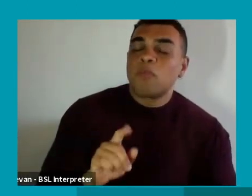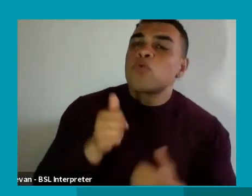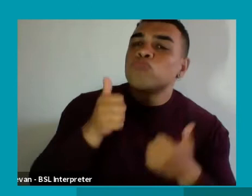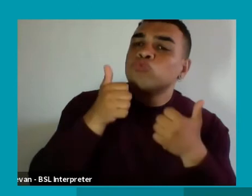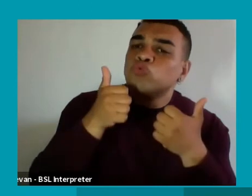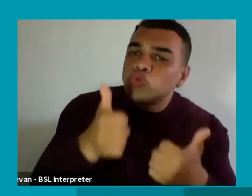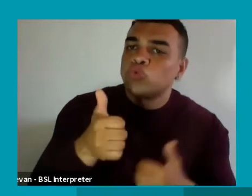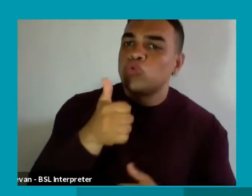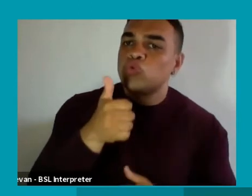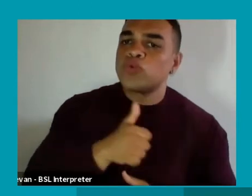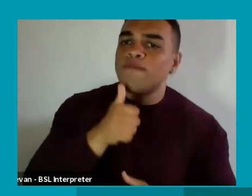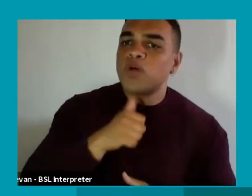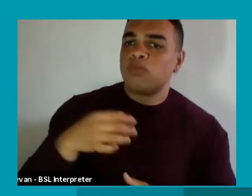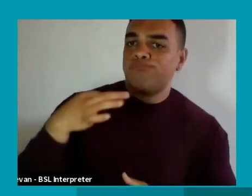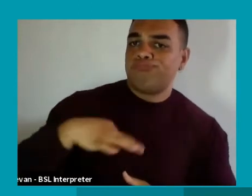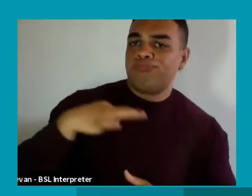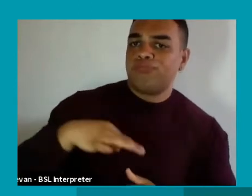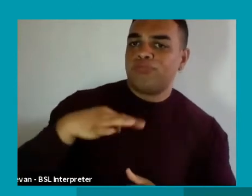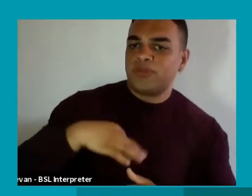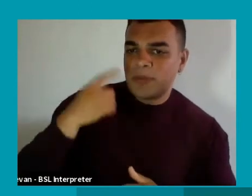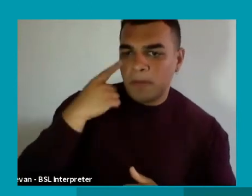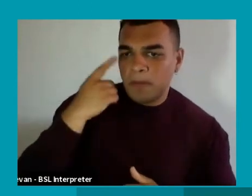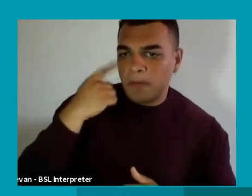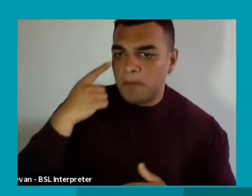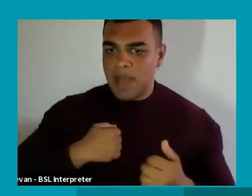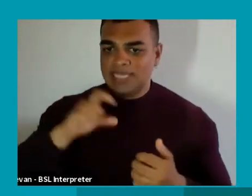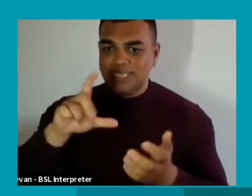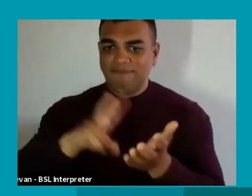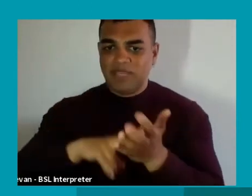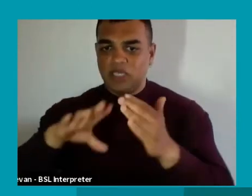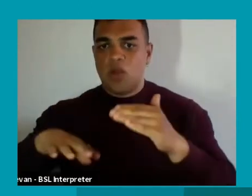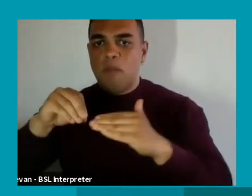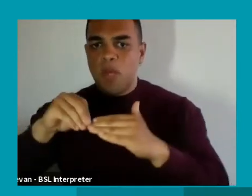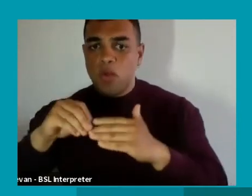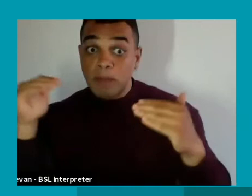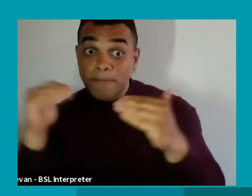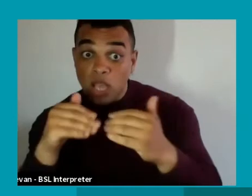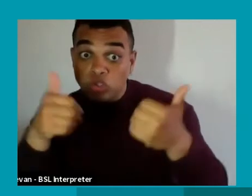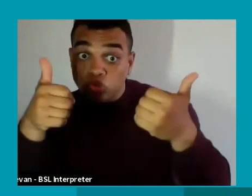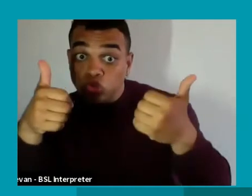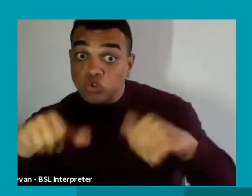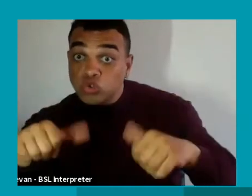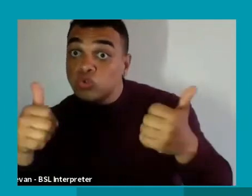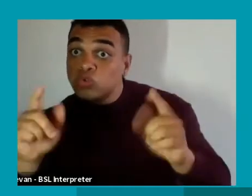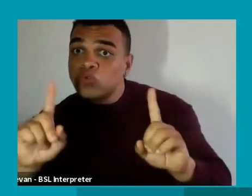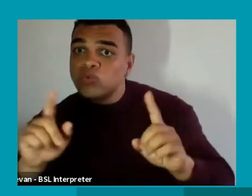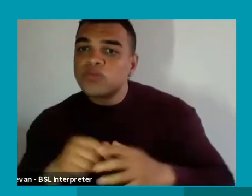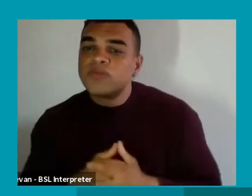make sure that your CV is really matching against that job description. So those are just a couple of